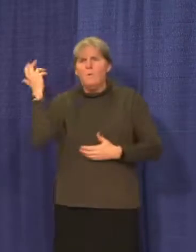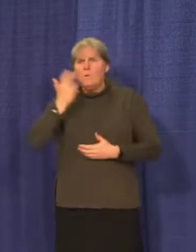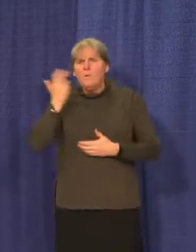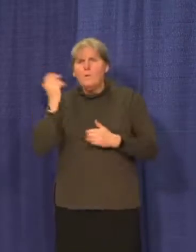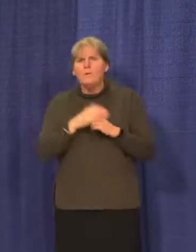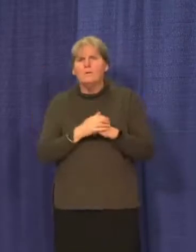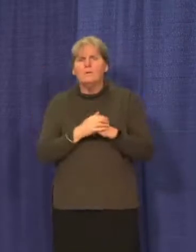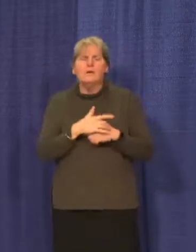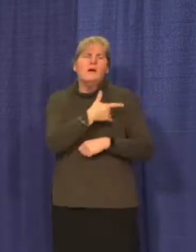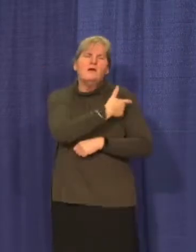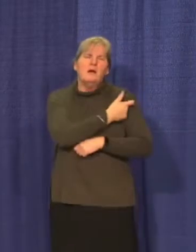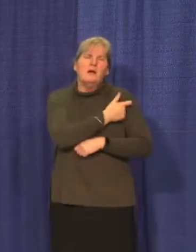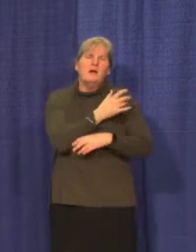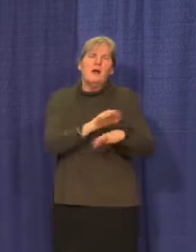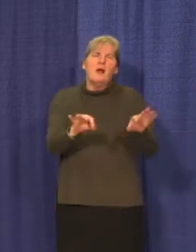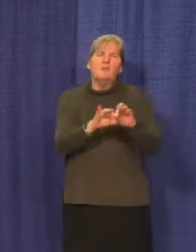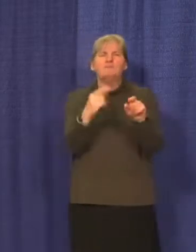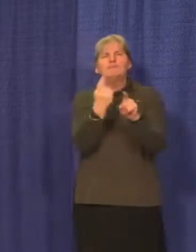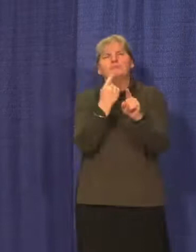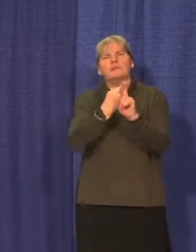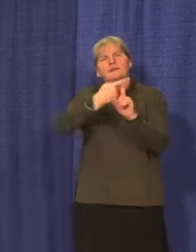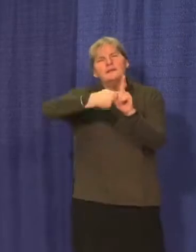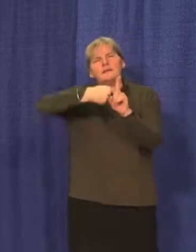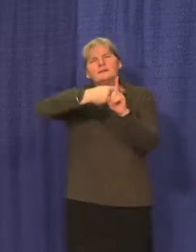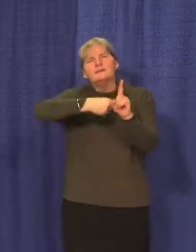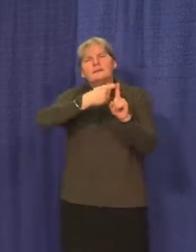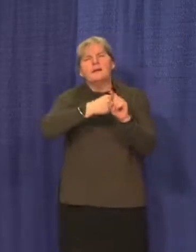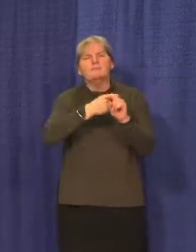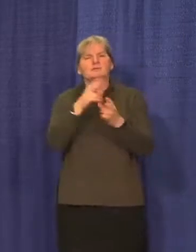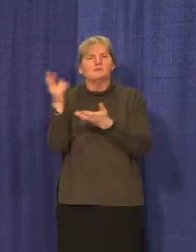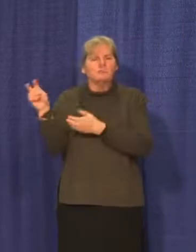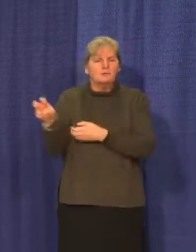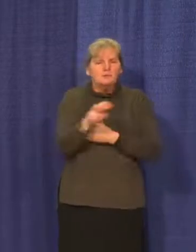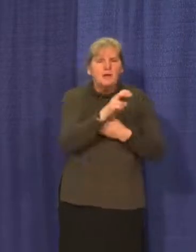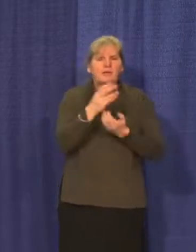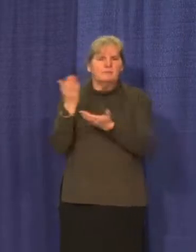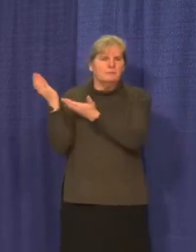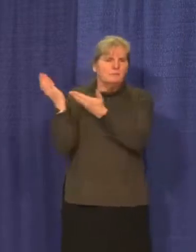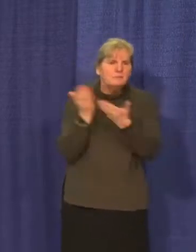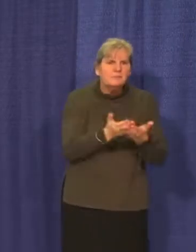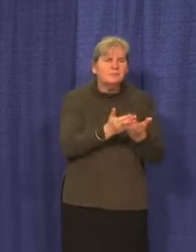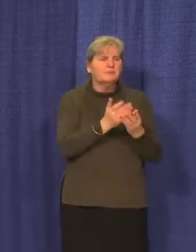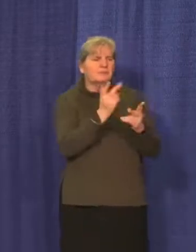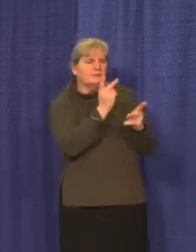Of course everybody knows the vaccine needs to be kept at certain temperatures when it is being transported and stored.